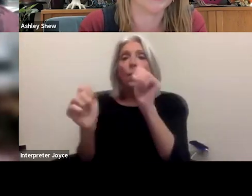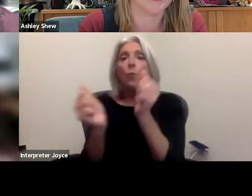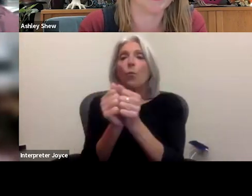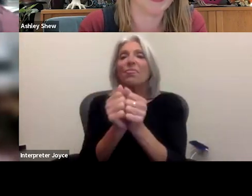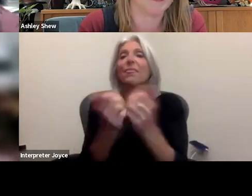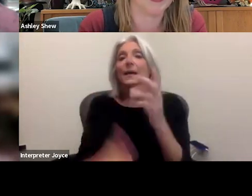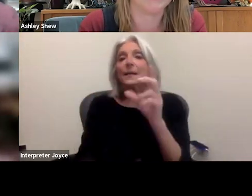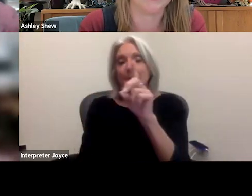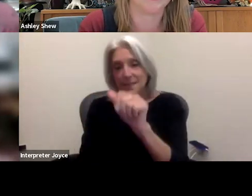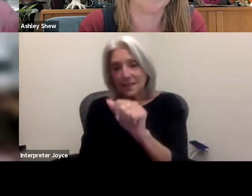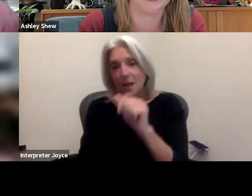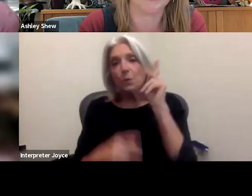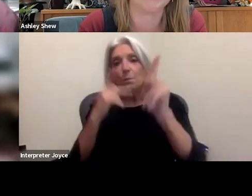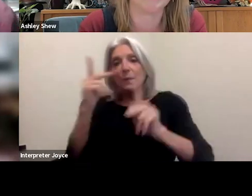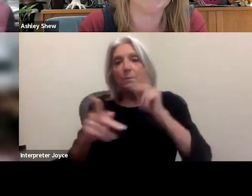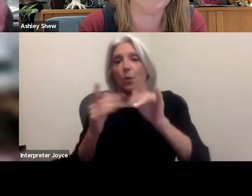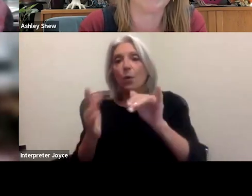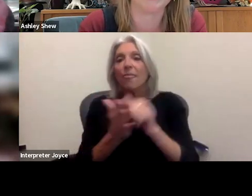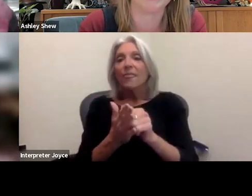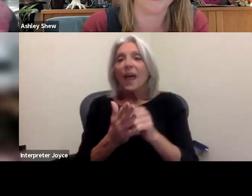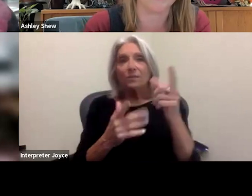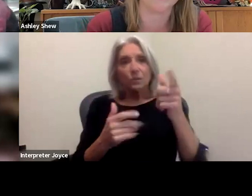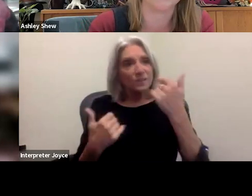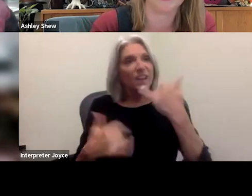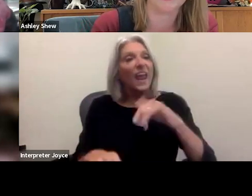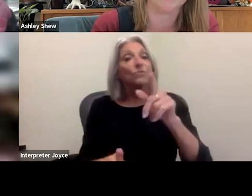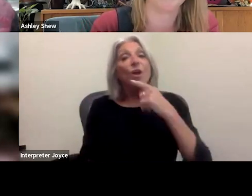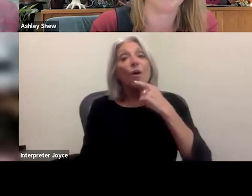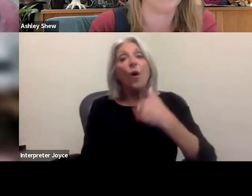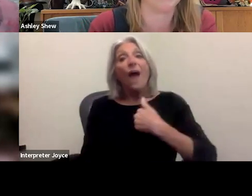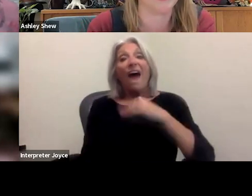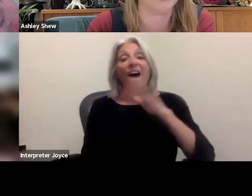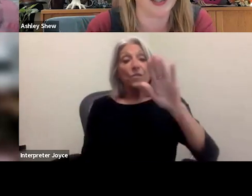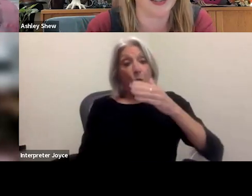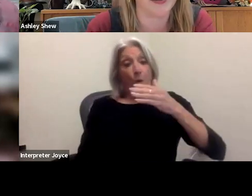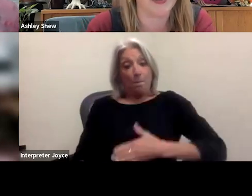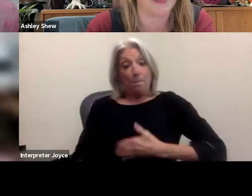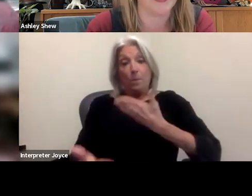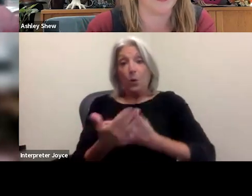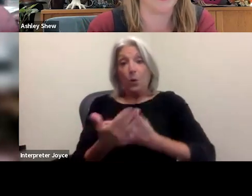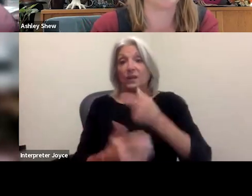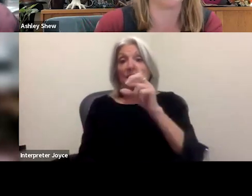disabled people existing, particularly people with congenital disabilities, but not exclusively.